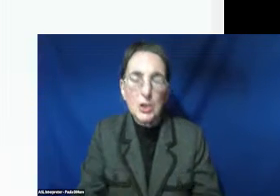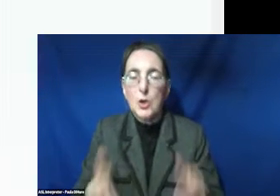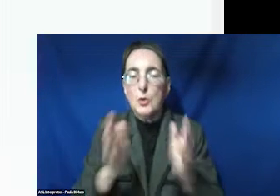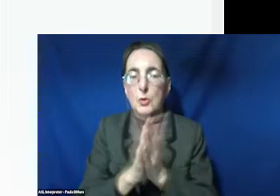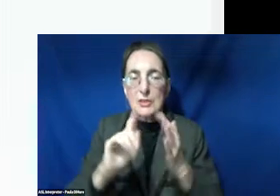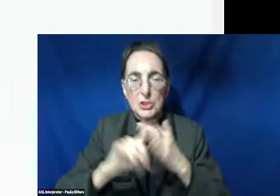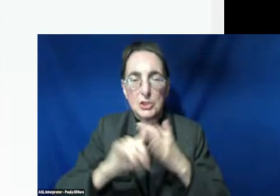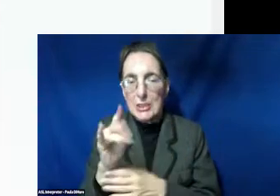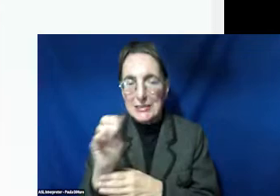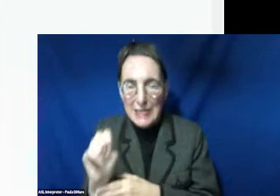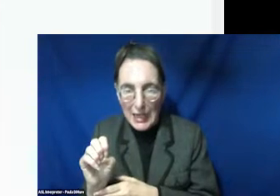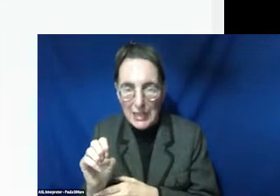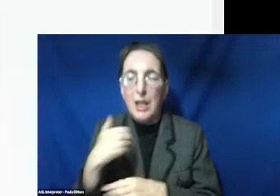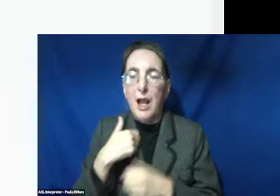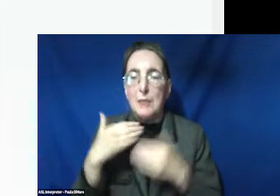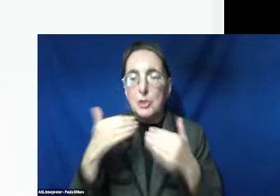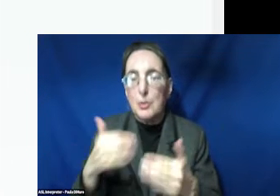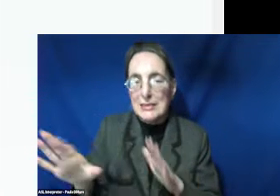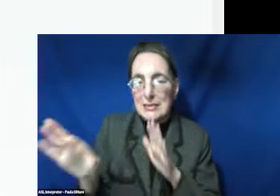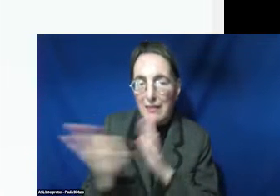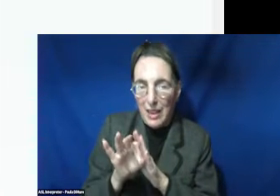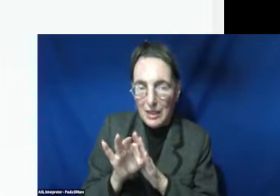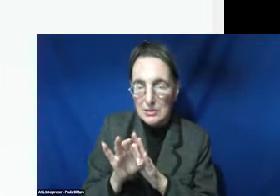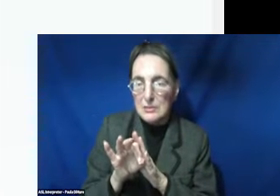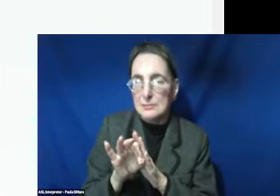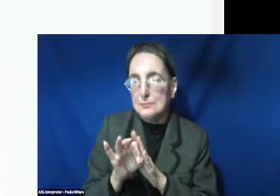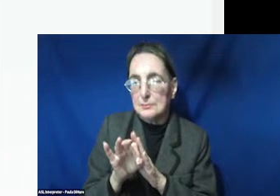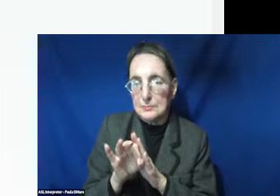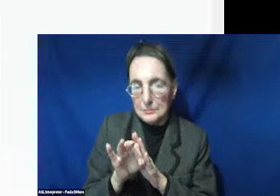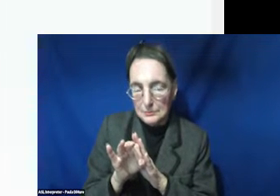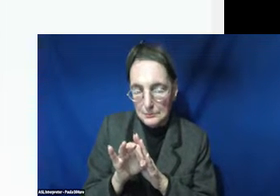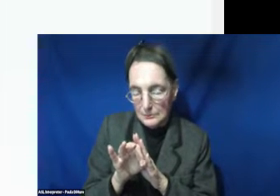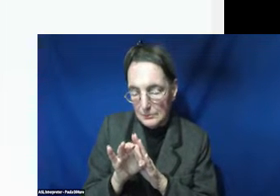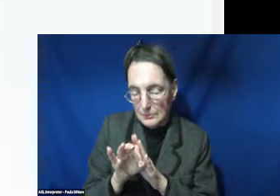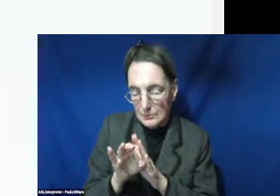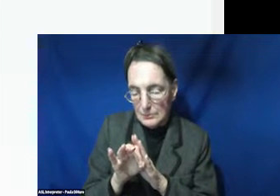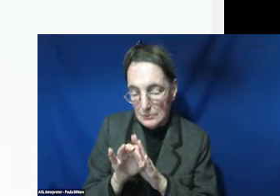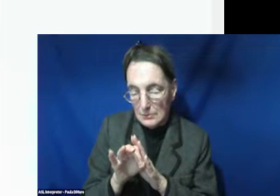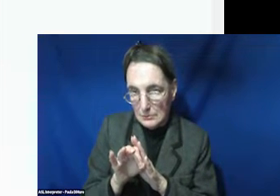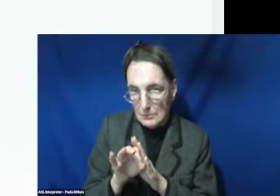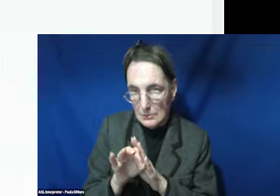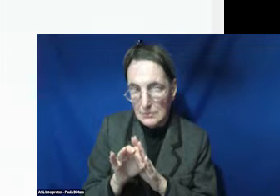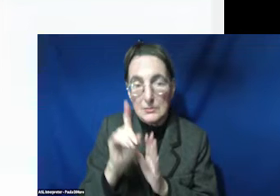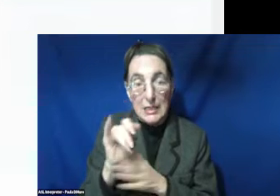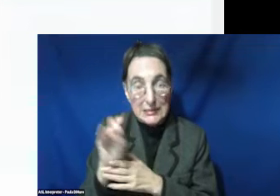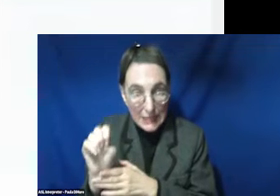So I'm going to go ahead and select select a date and proposed duration.